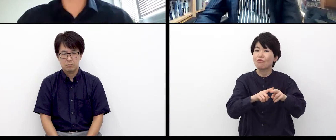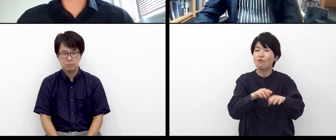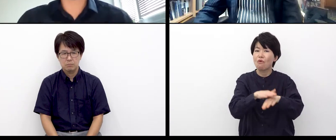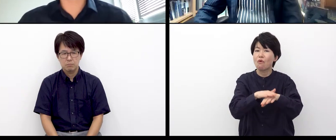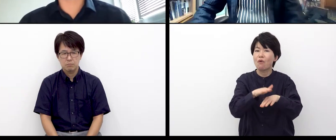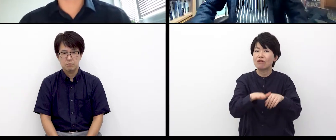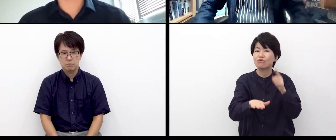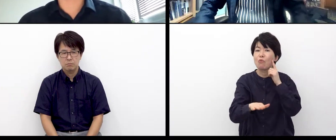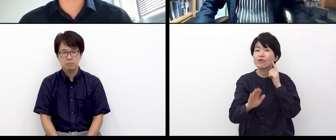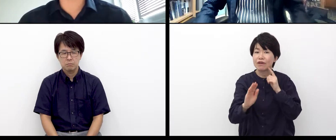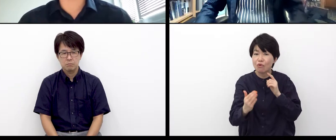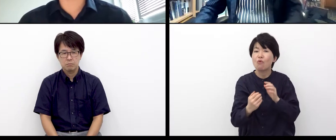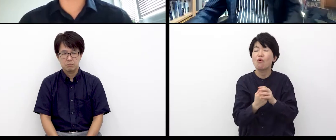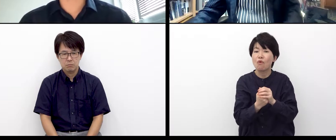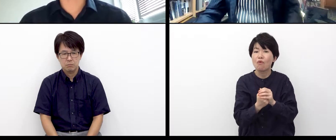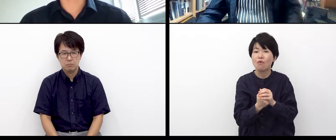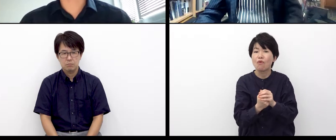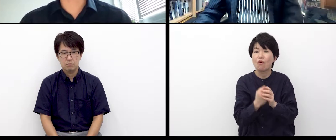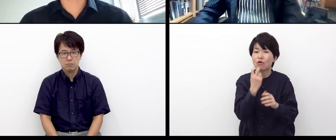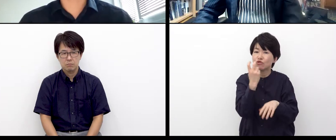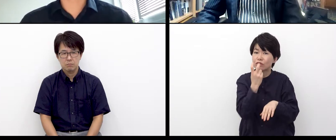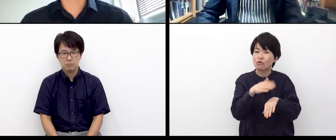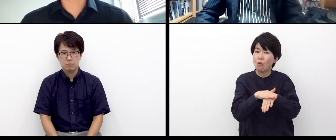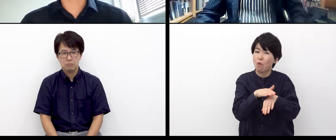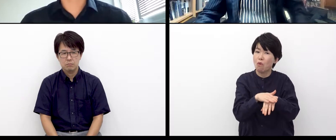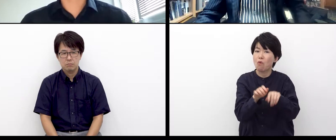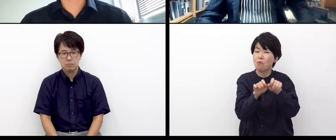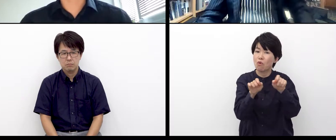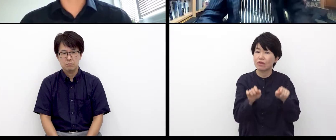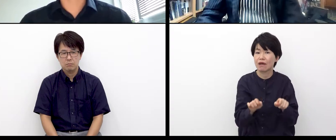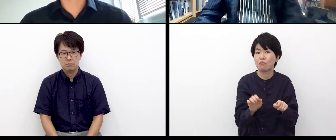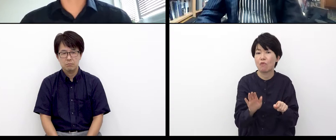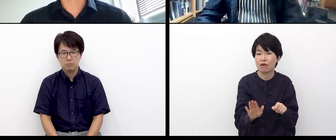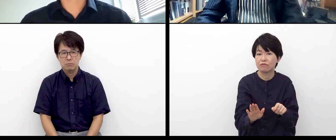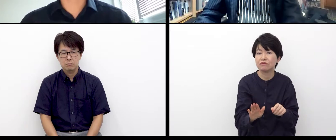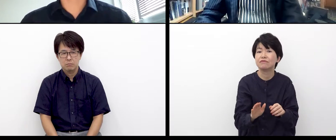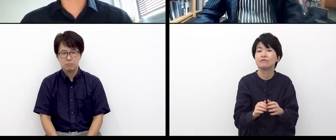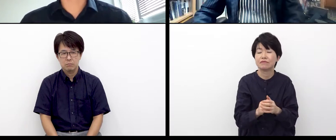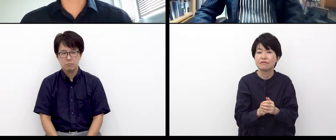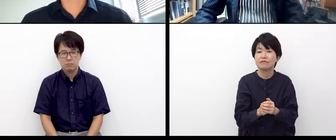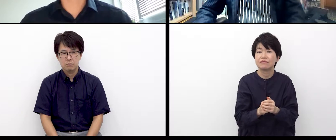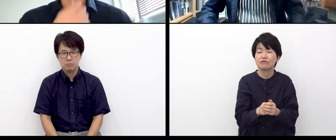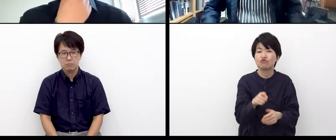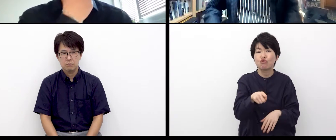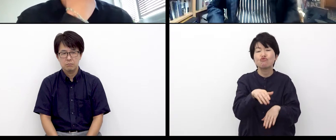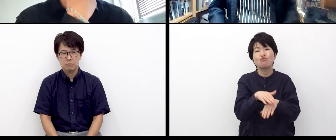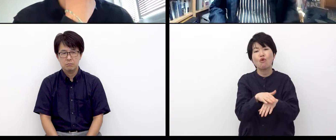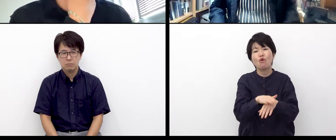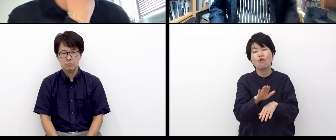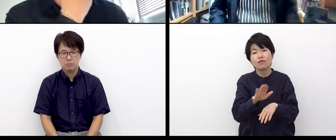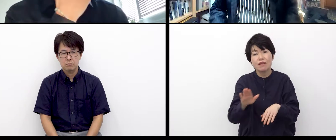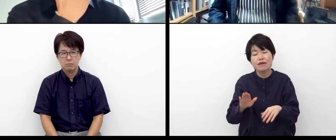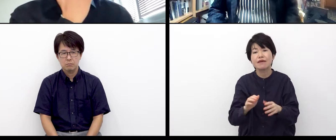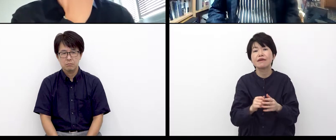Well, with that methodology, it’s difficult